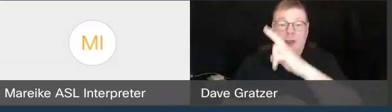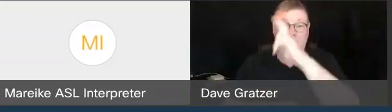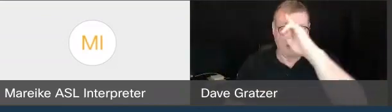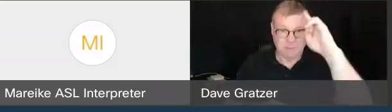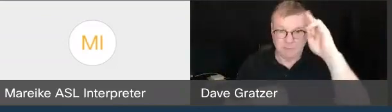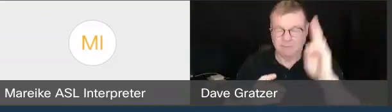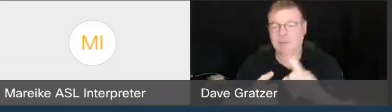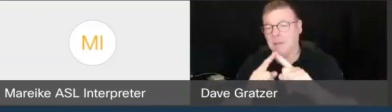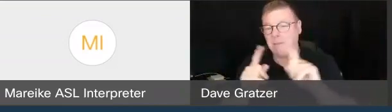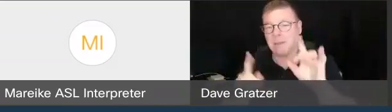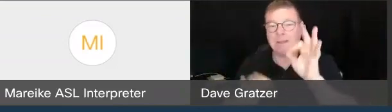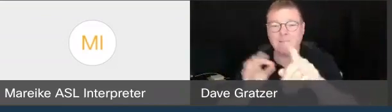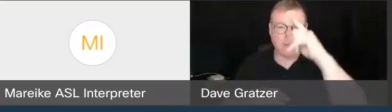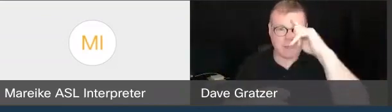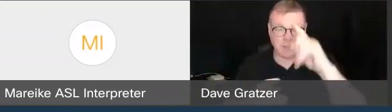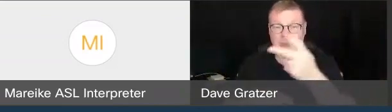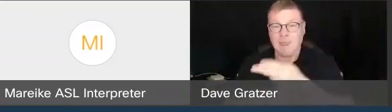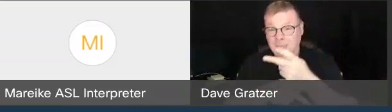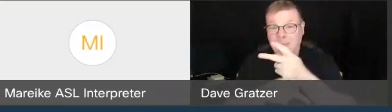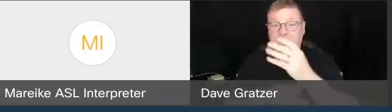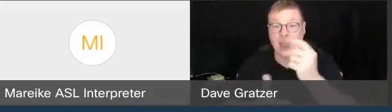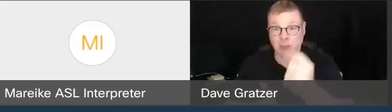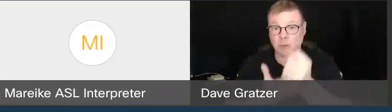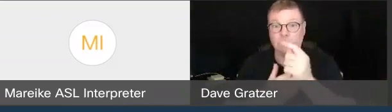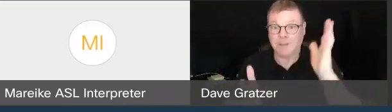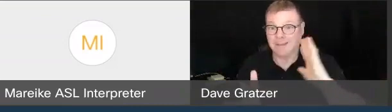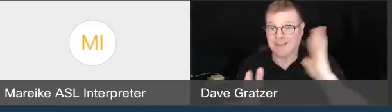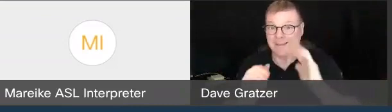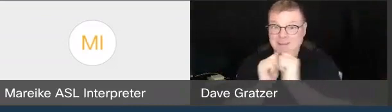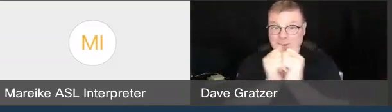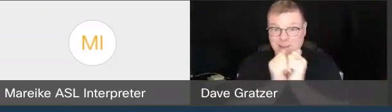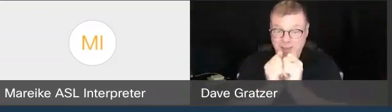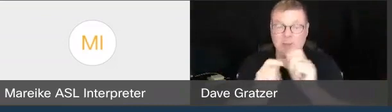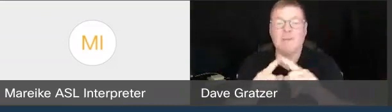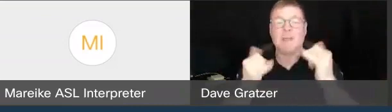if you think about it, care and treatment were together. But now that folks are diffused out into